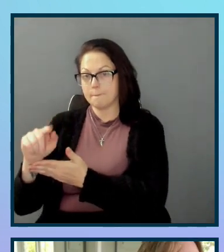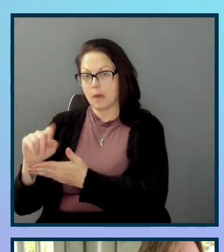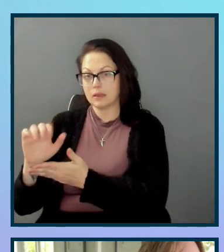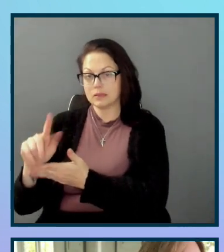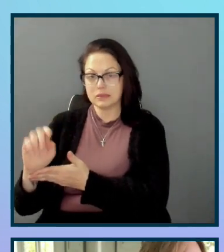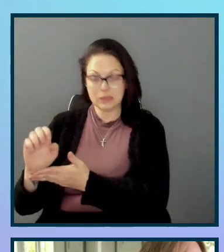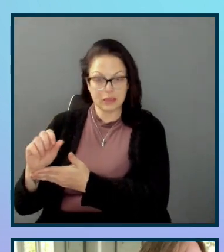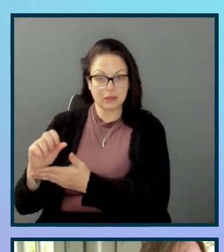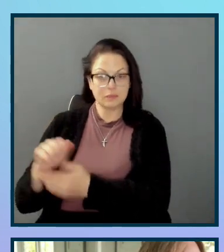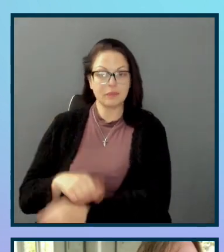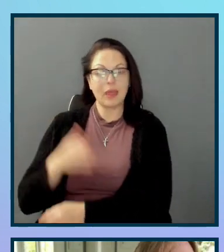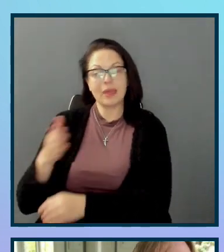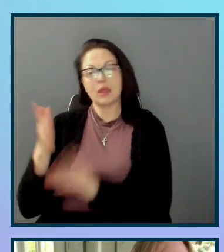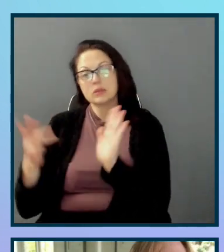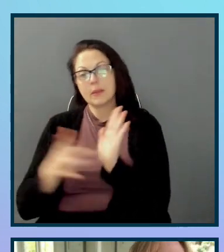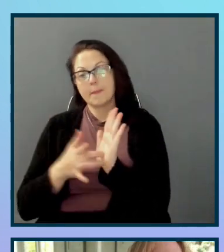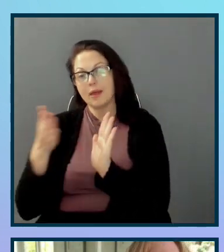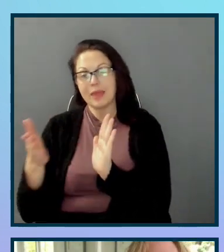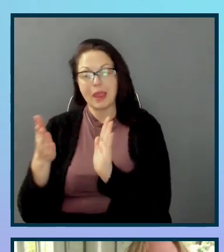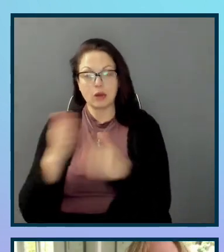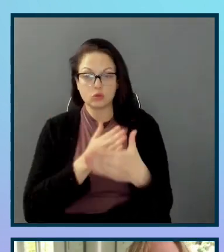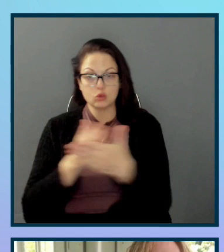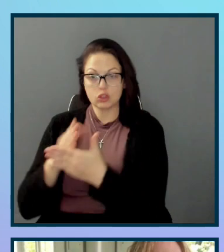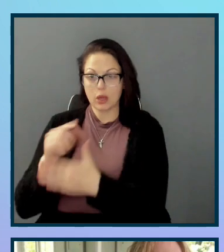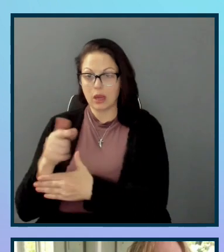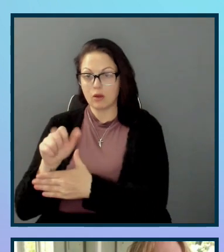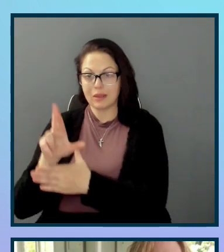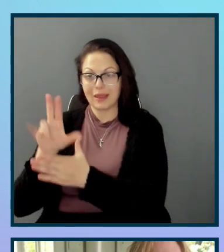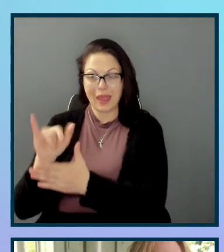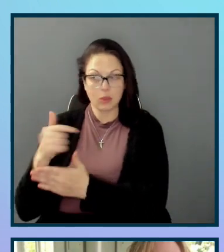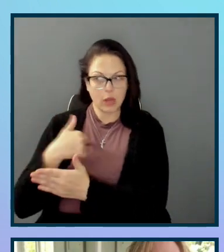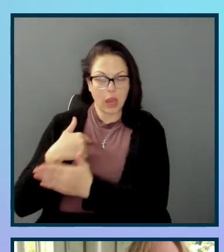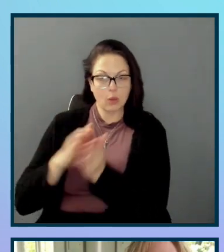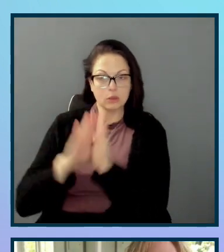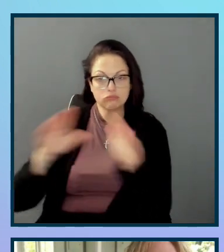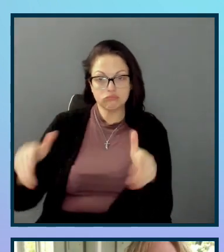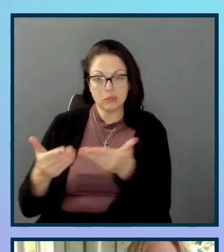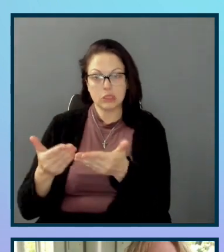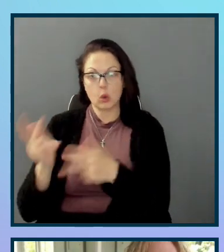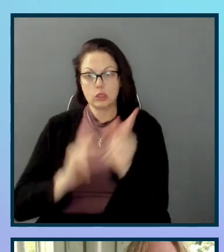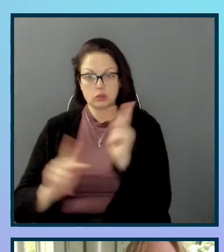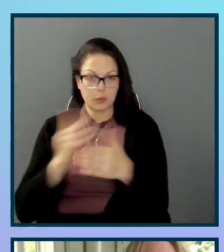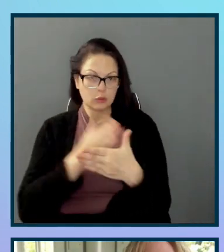There is a button, if you go down here, to Share This Gallery. I would highly encourage people to share the galleries